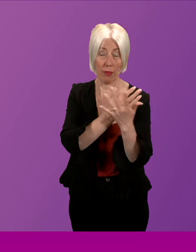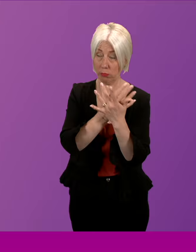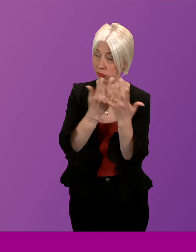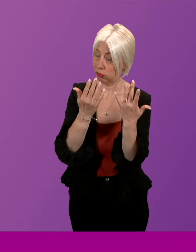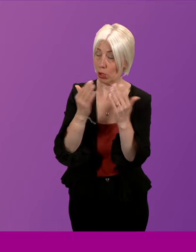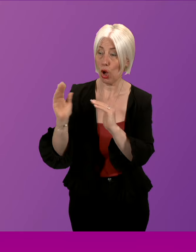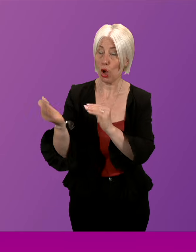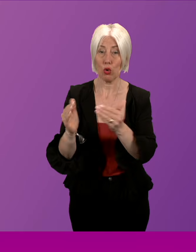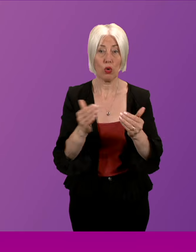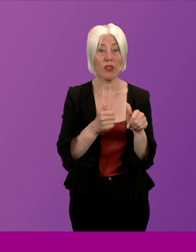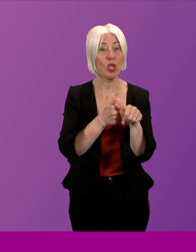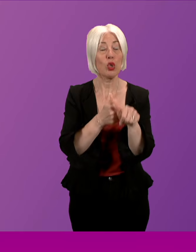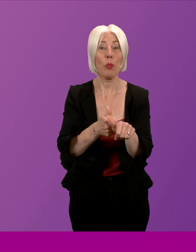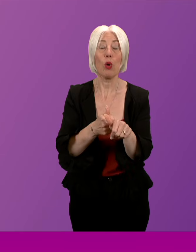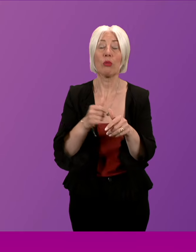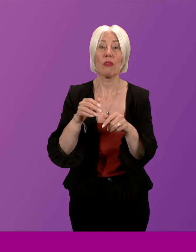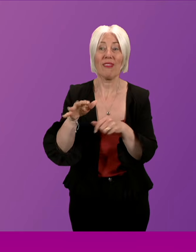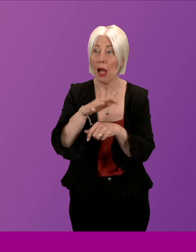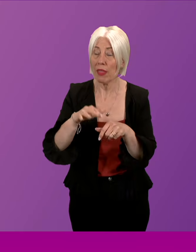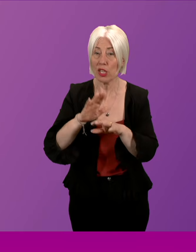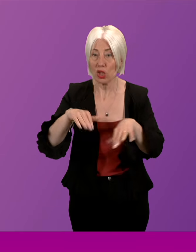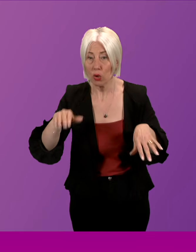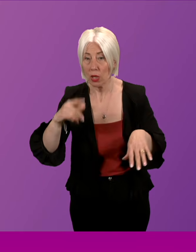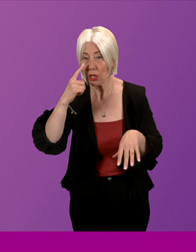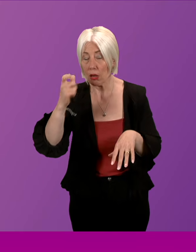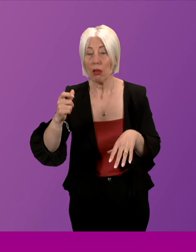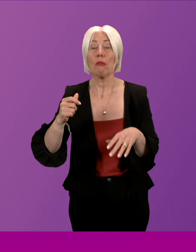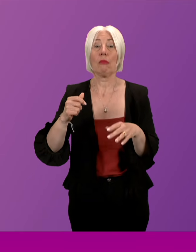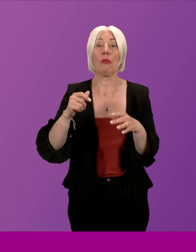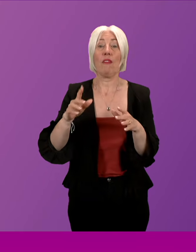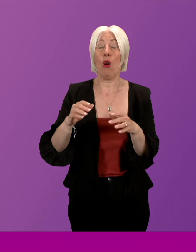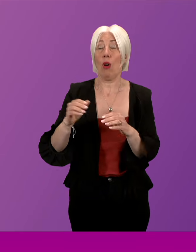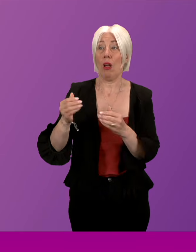children and families, including education, family law and devolved social security,